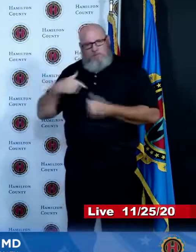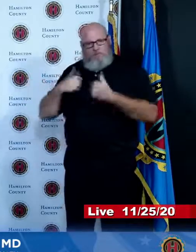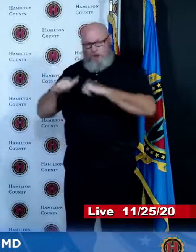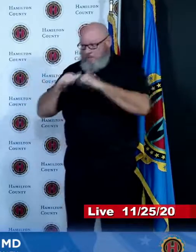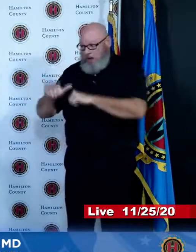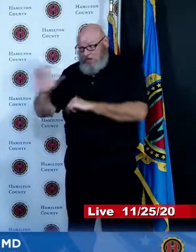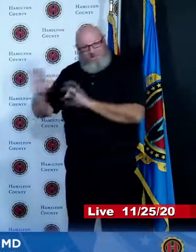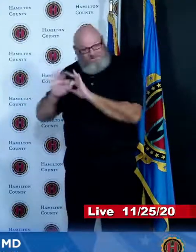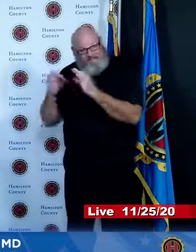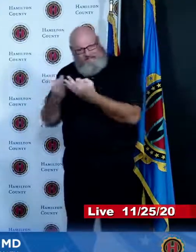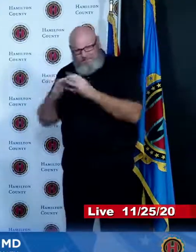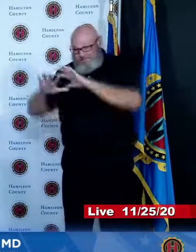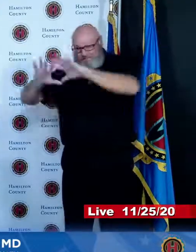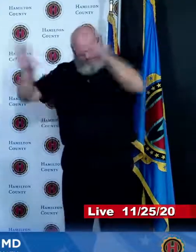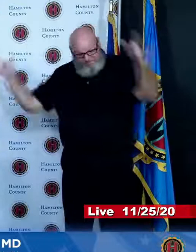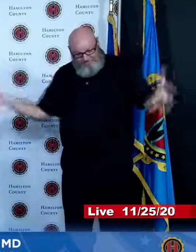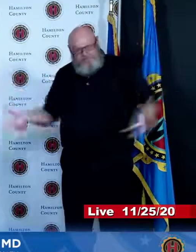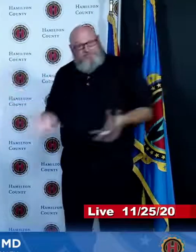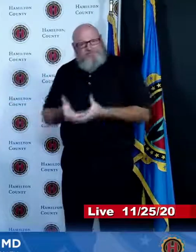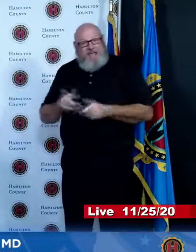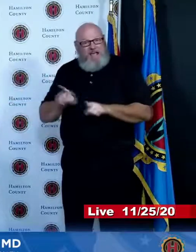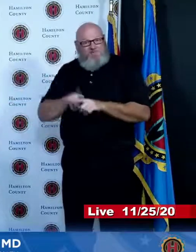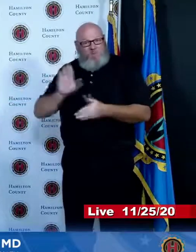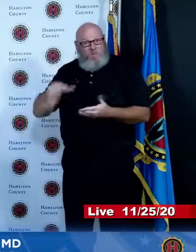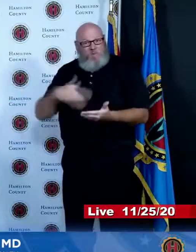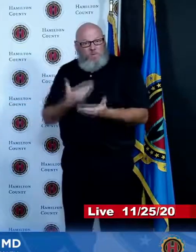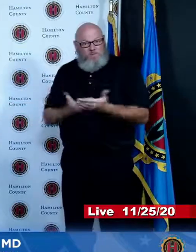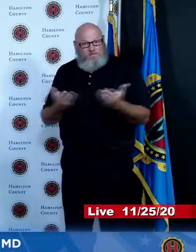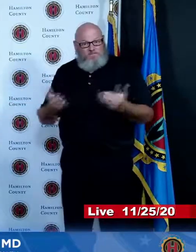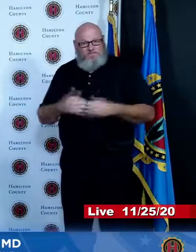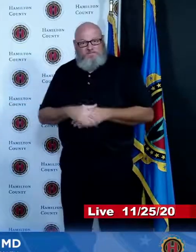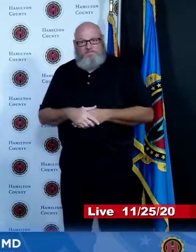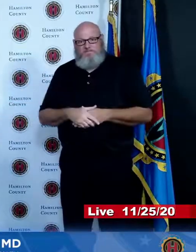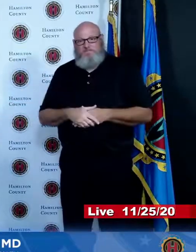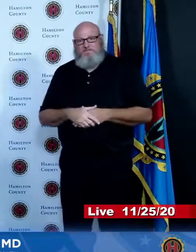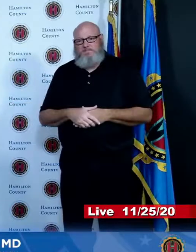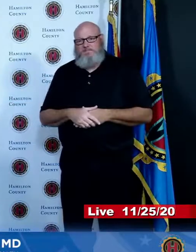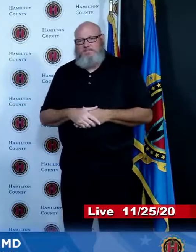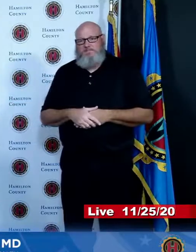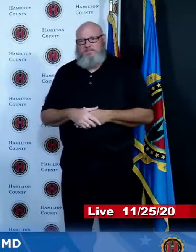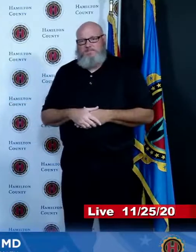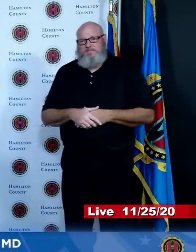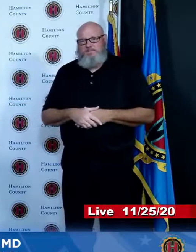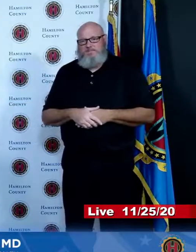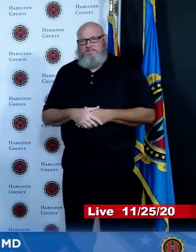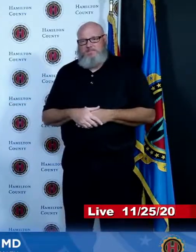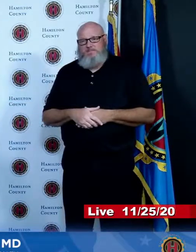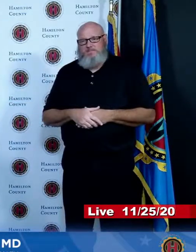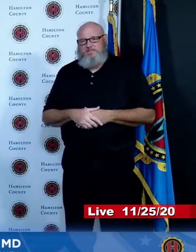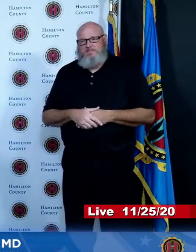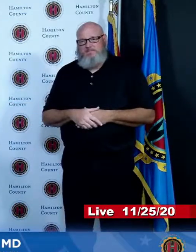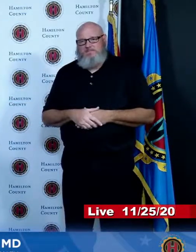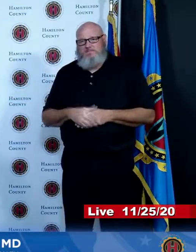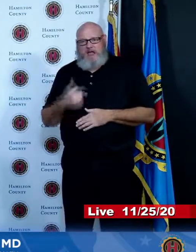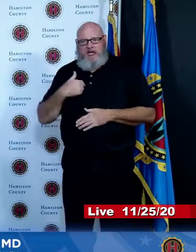once the vaccine becomes more widely available to the community sure you have a choice to not take it I I would just say that you still need to